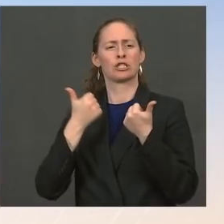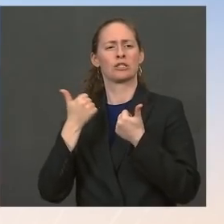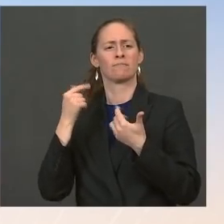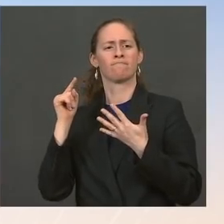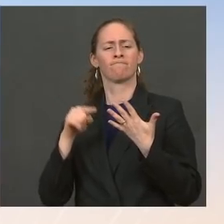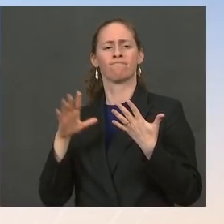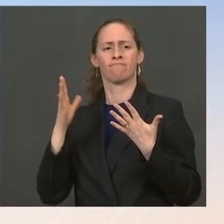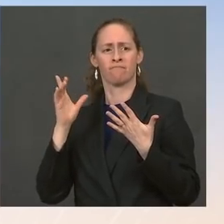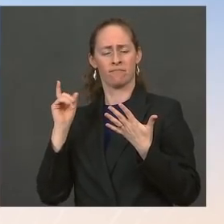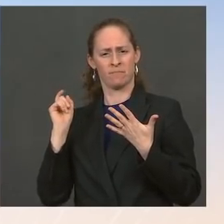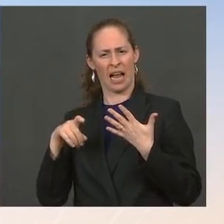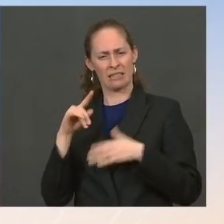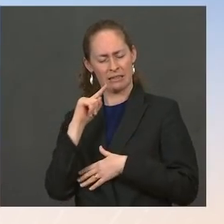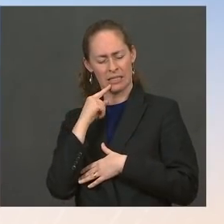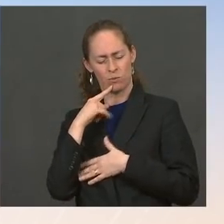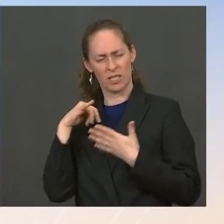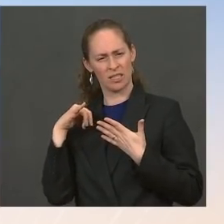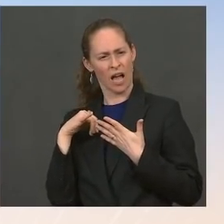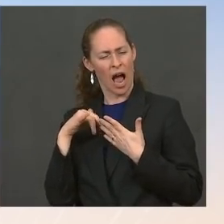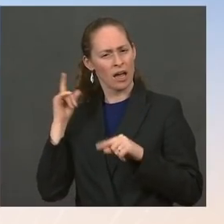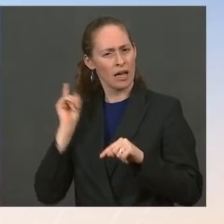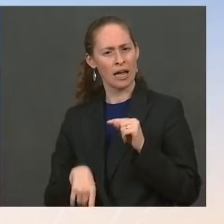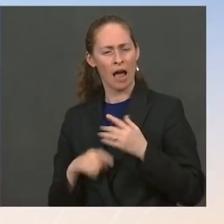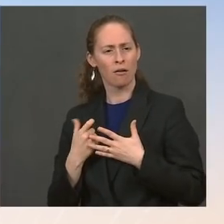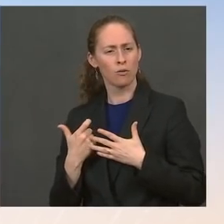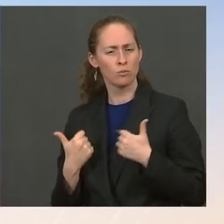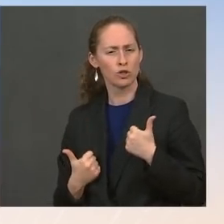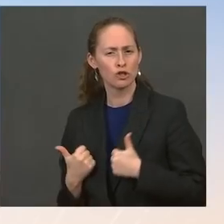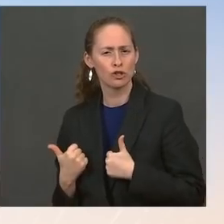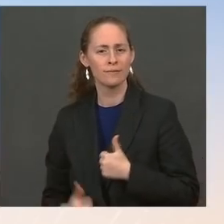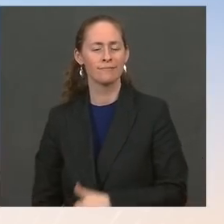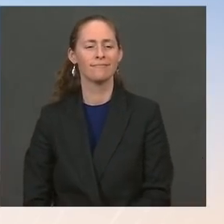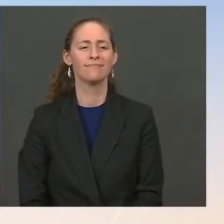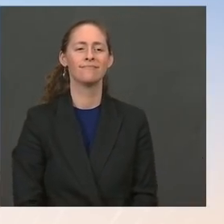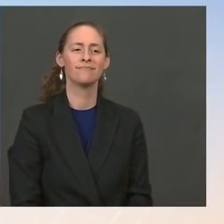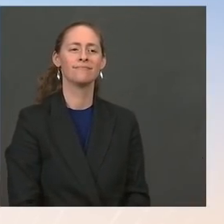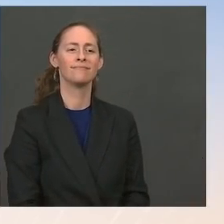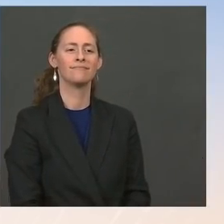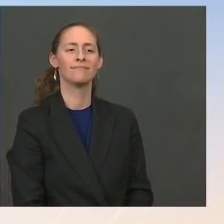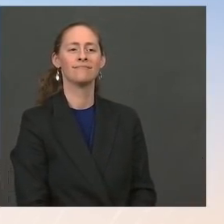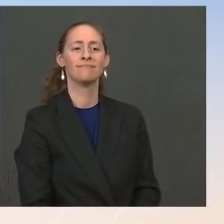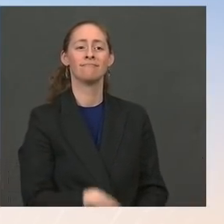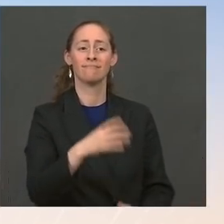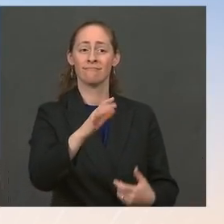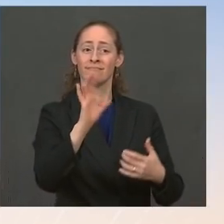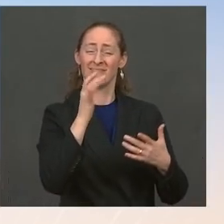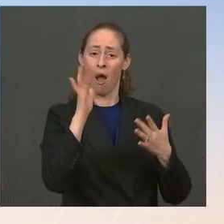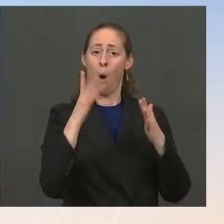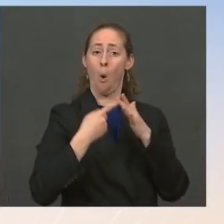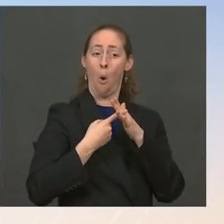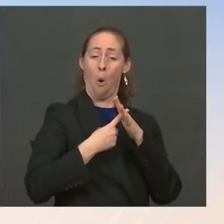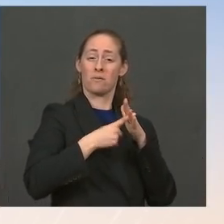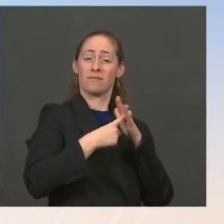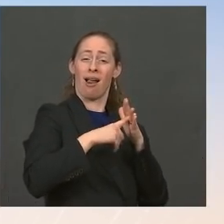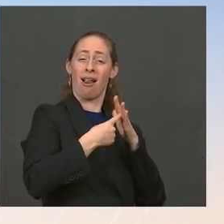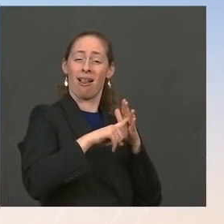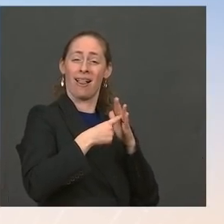Ms. Psaki: Well, the President would have loved to have seen -- seen his entire original proposal passed. But he also knows from having served 36 years in the Senate,